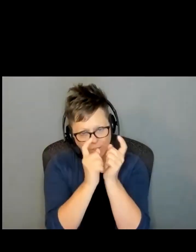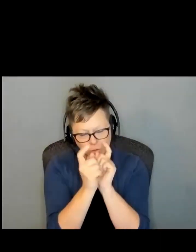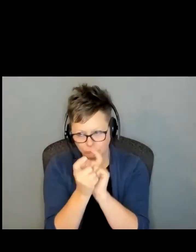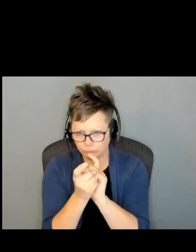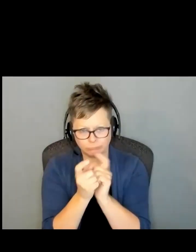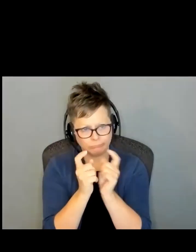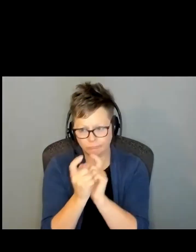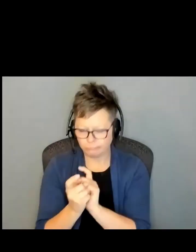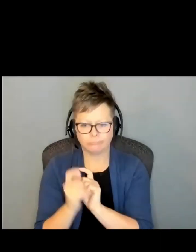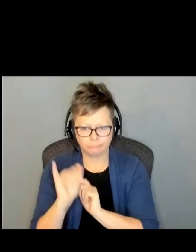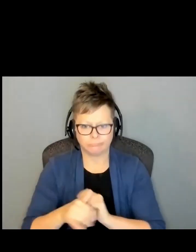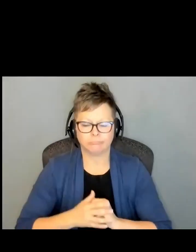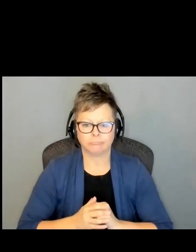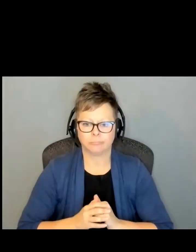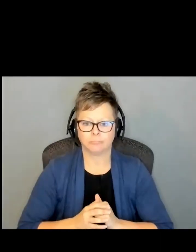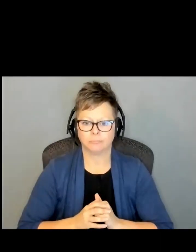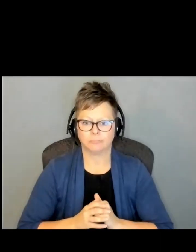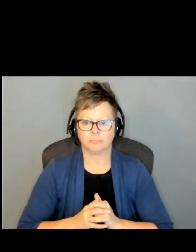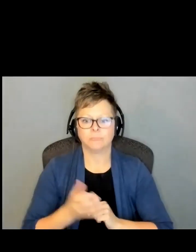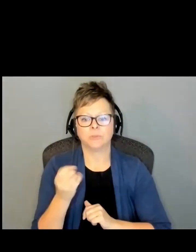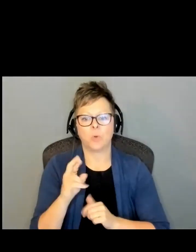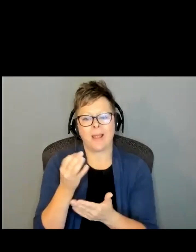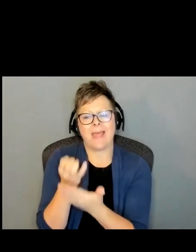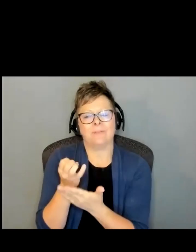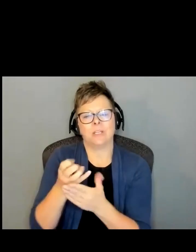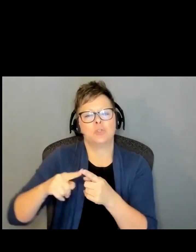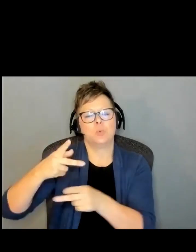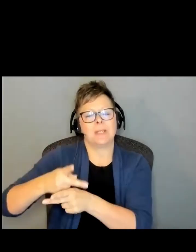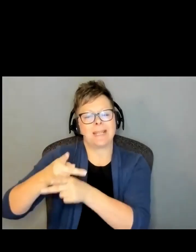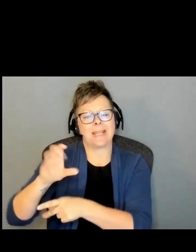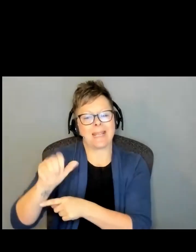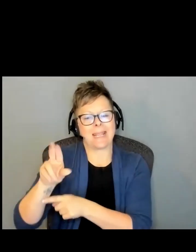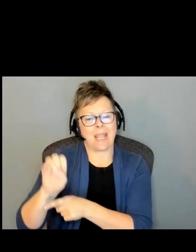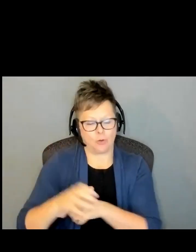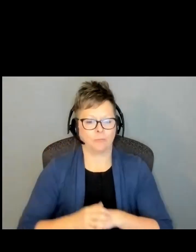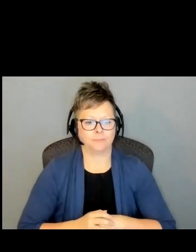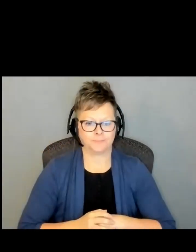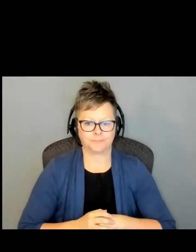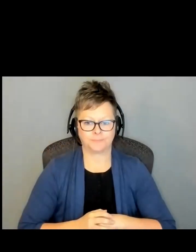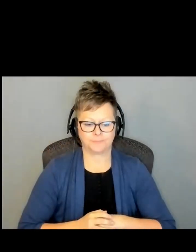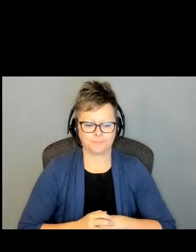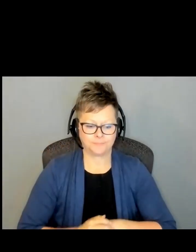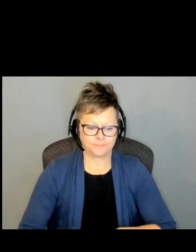or evidence to care.